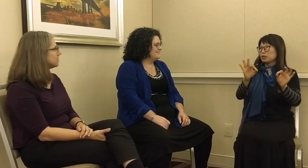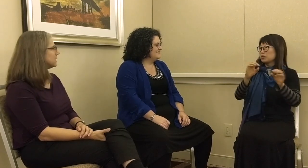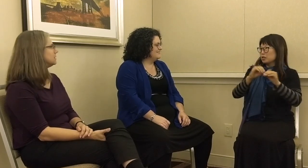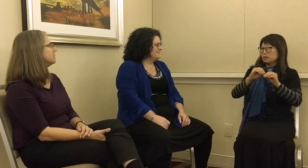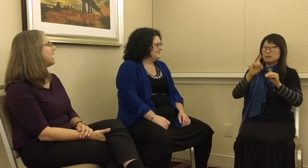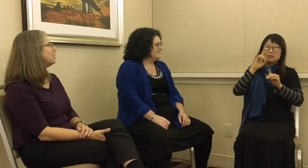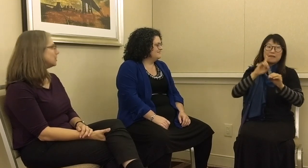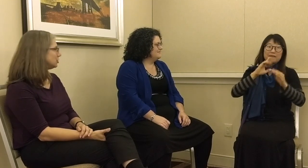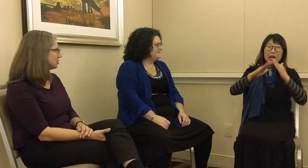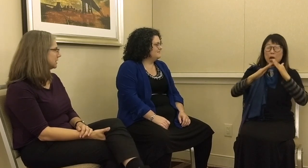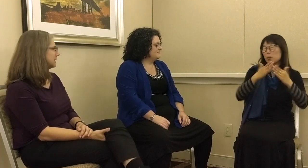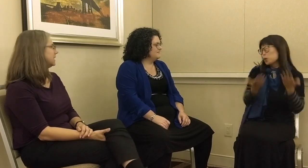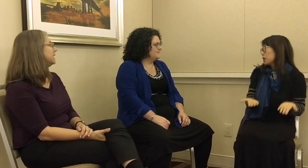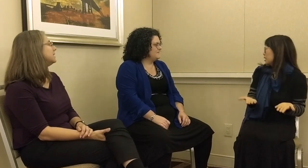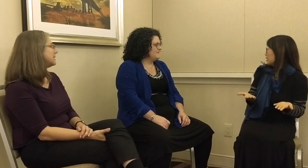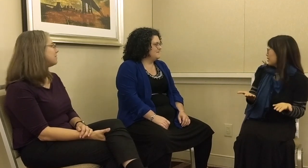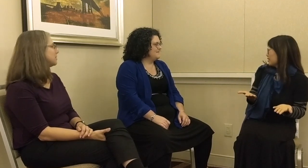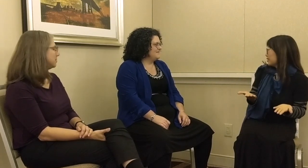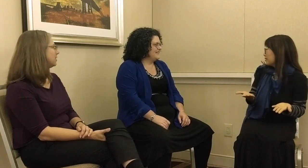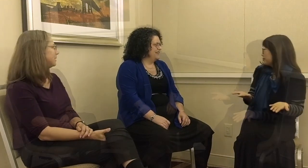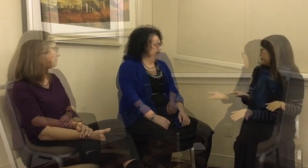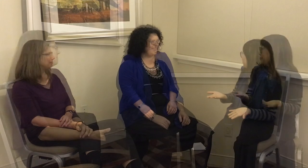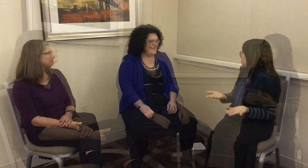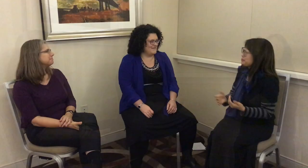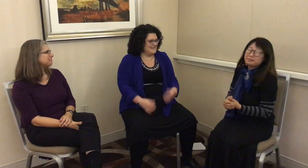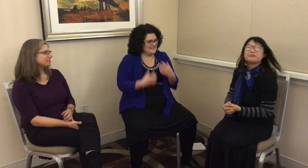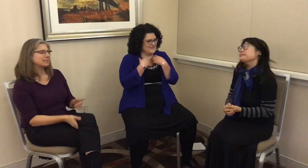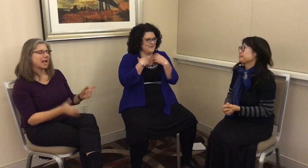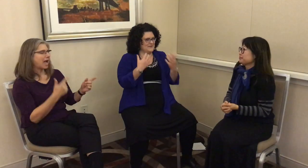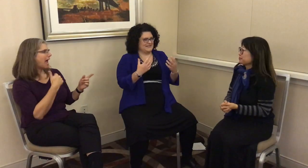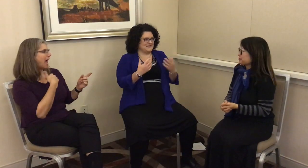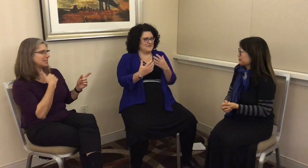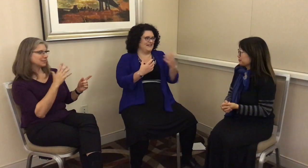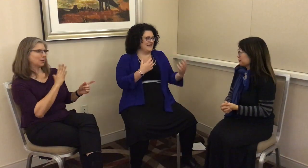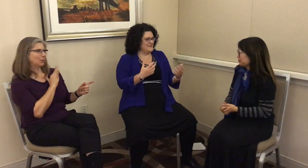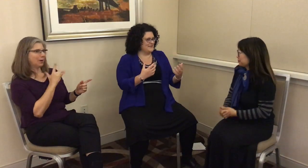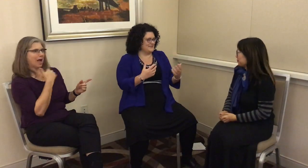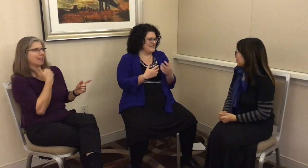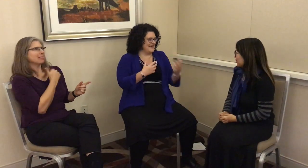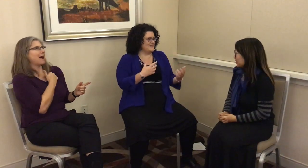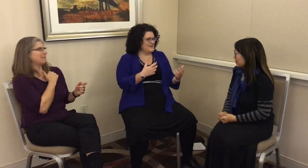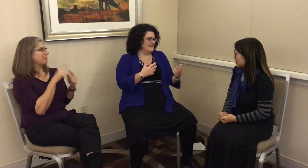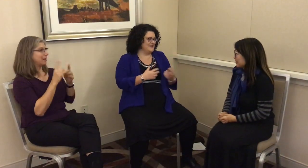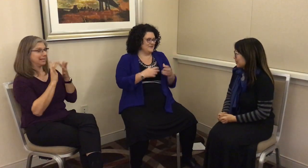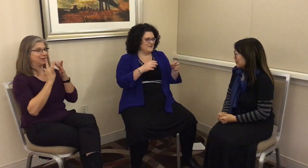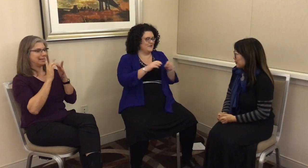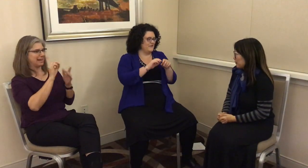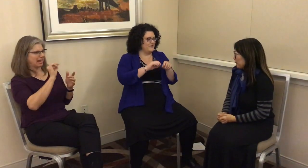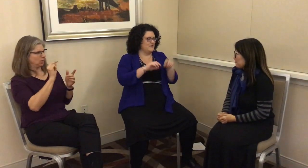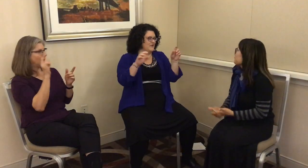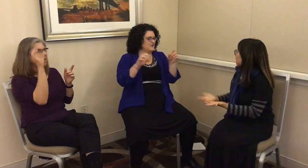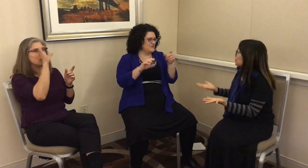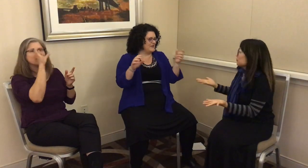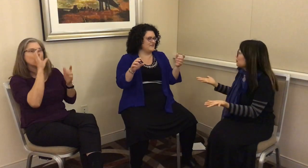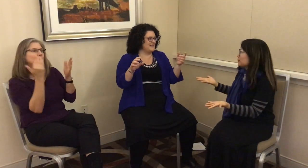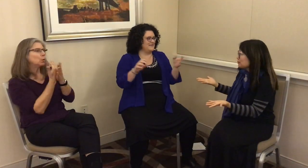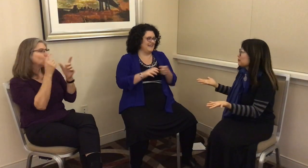represents language in the deaf community. G: I mean, it’s so cool because this is what I like about internet data as well. You can look for a new word on Twitter or something